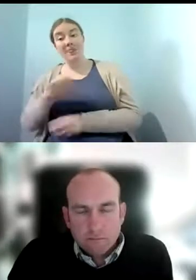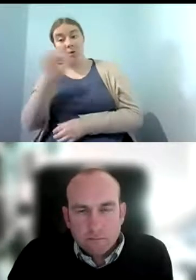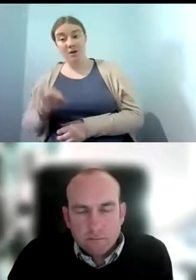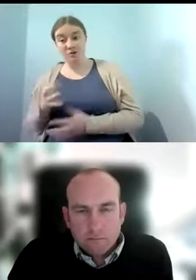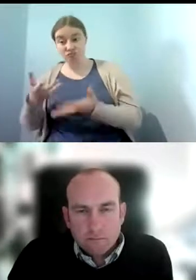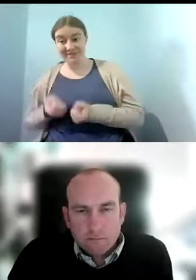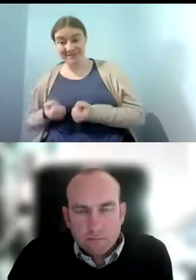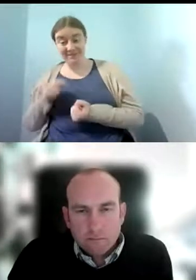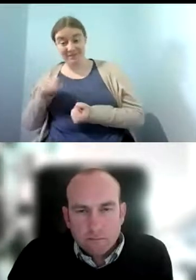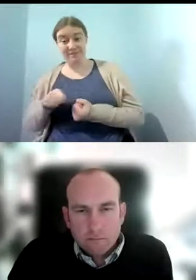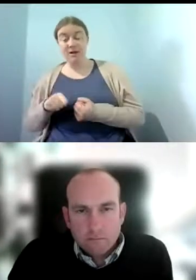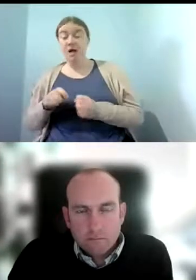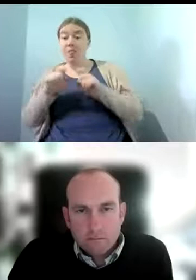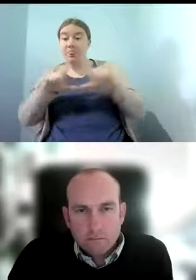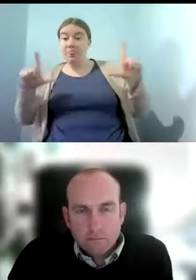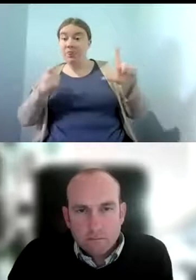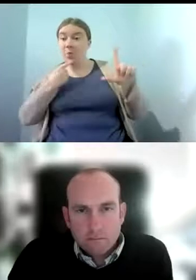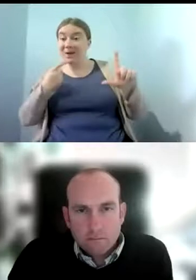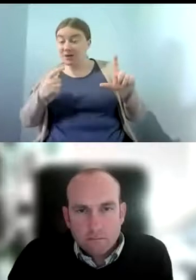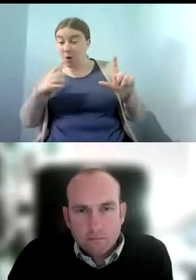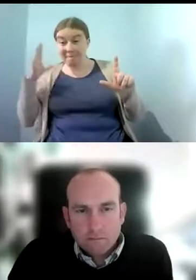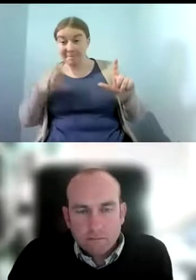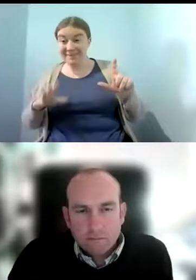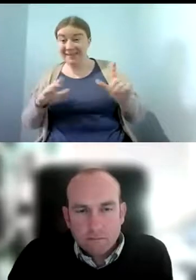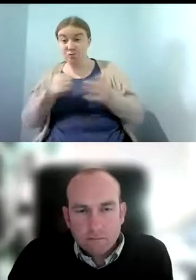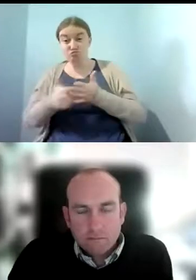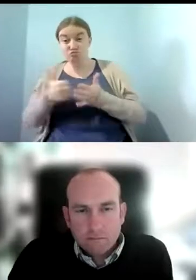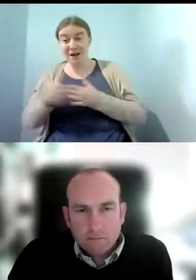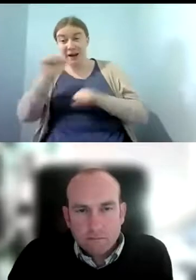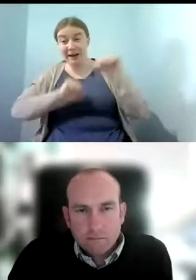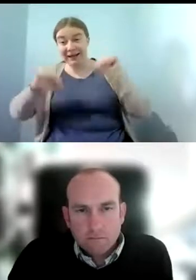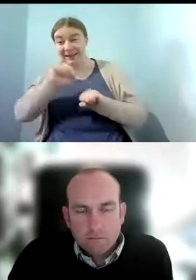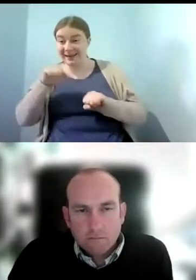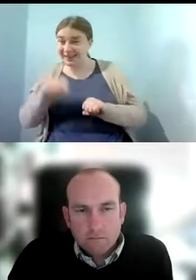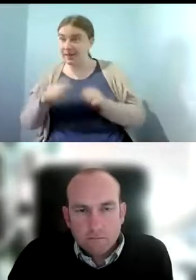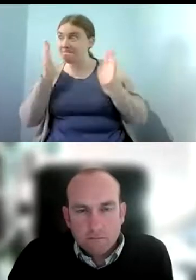the window requires regular cleaning a present this is a manual process with a long handled brush